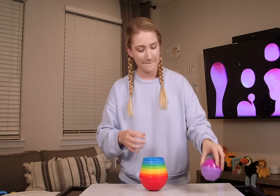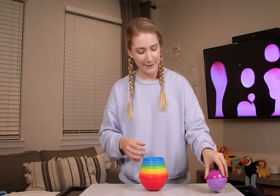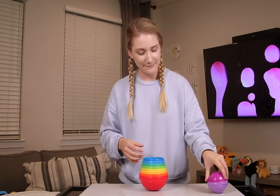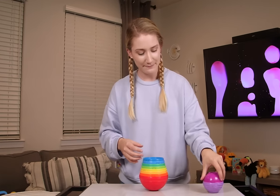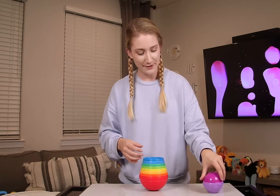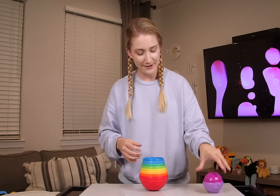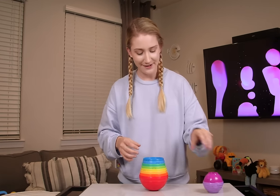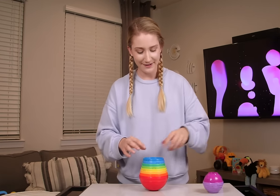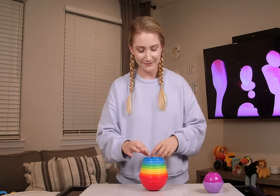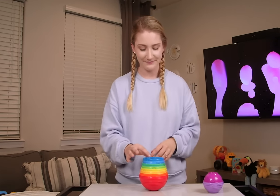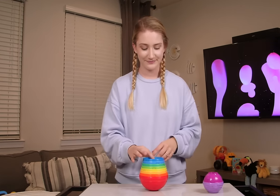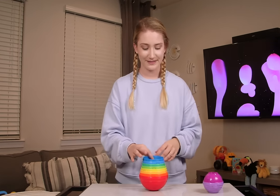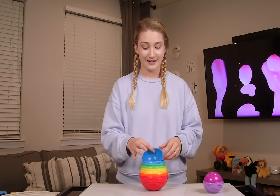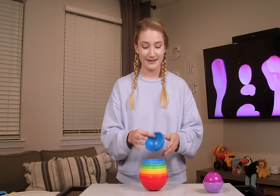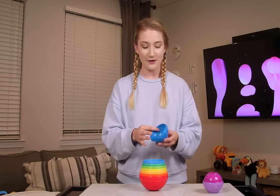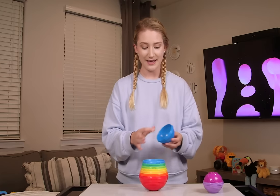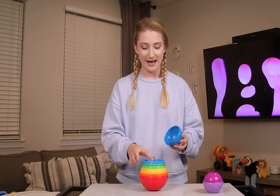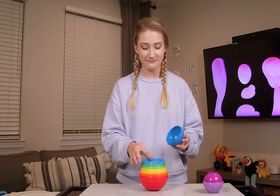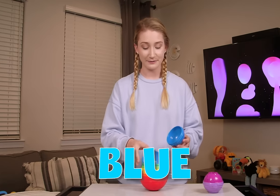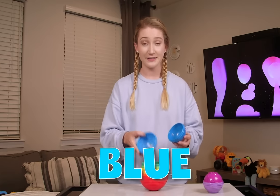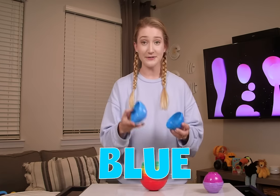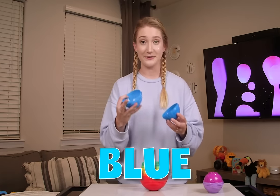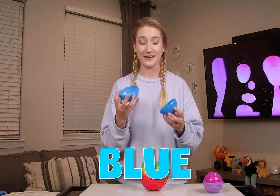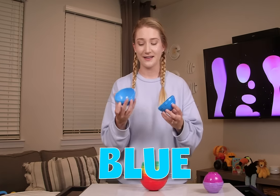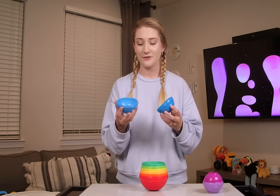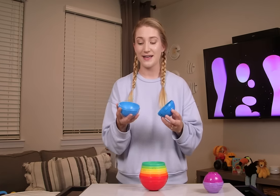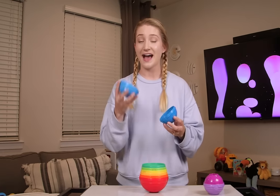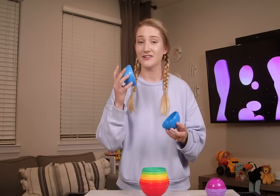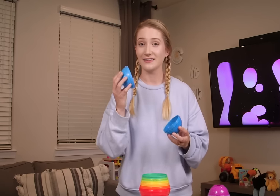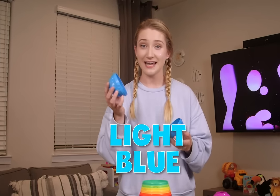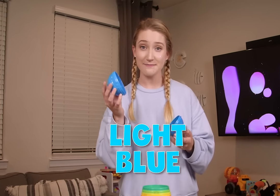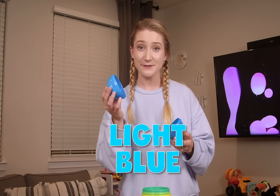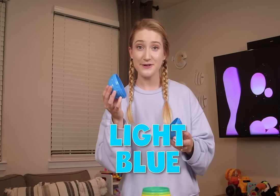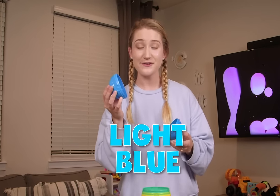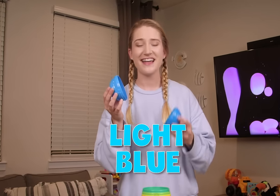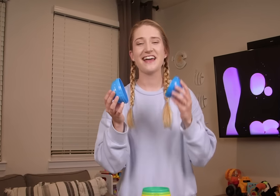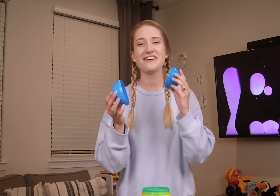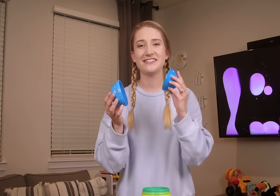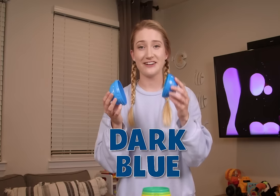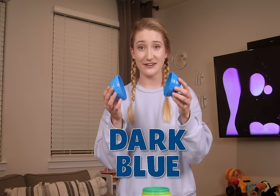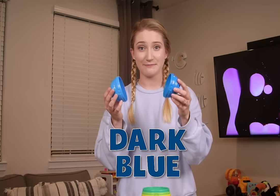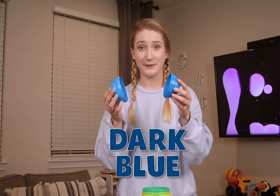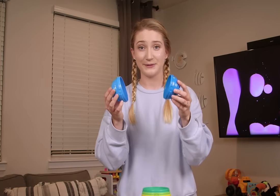Purple. Now we have blue. We have our light blue and our dark blue.